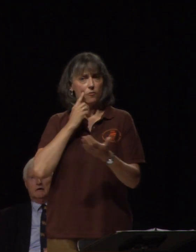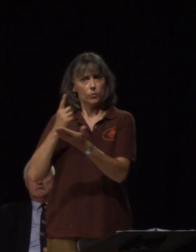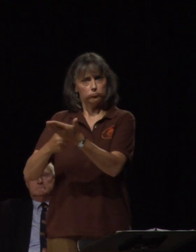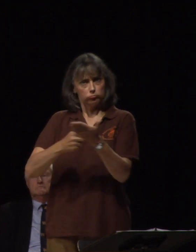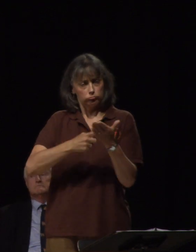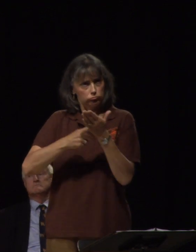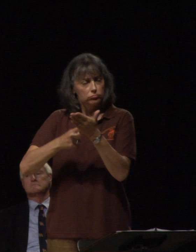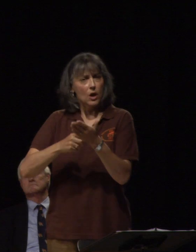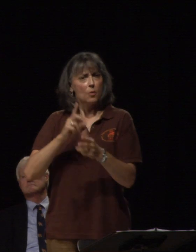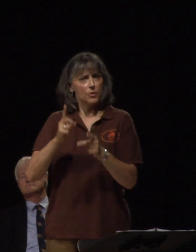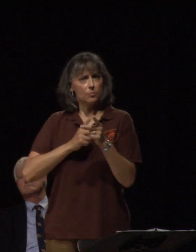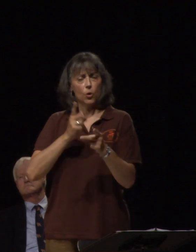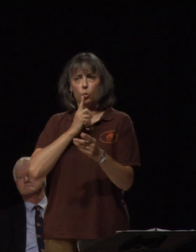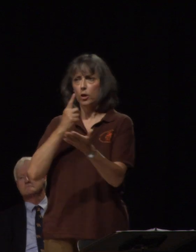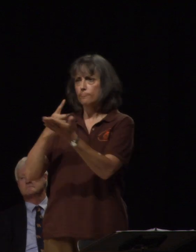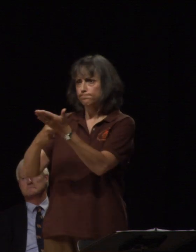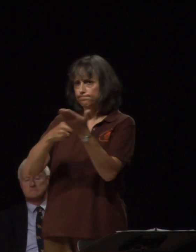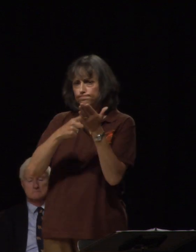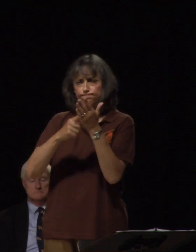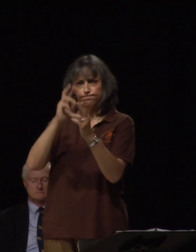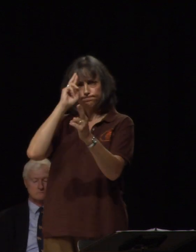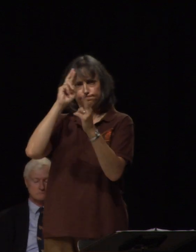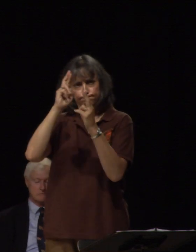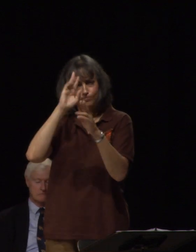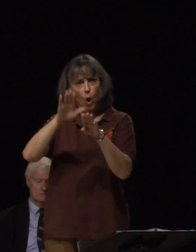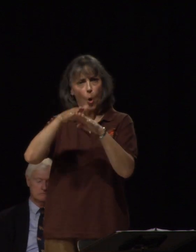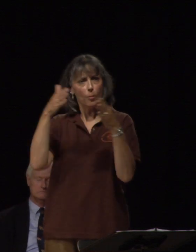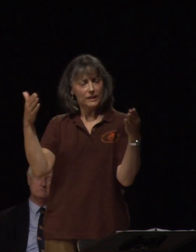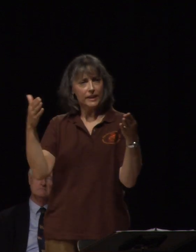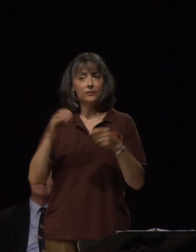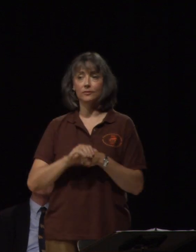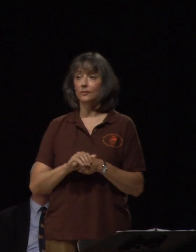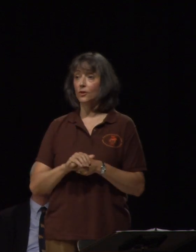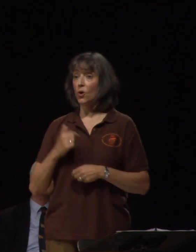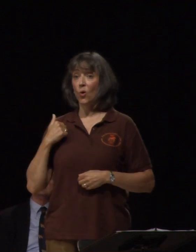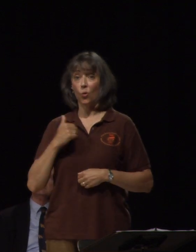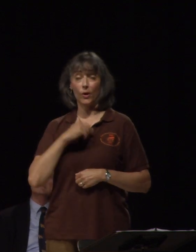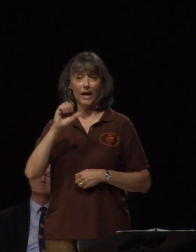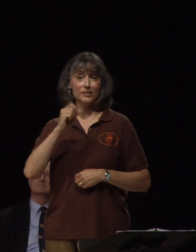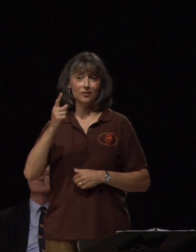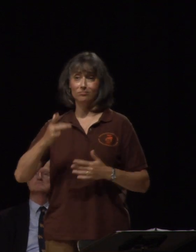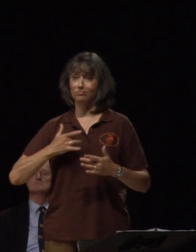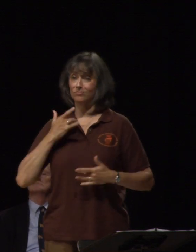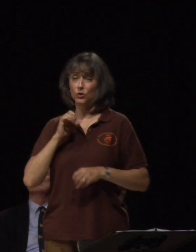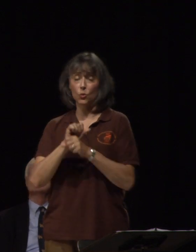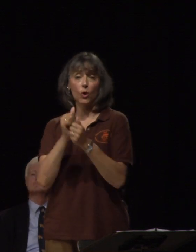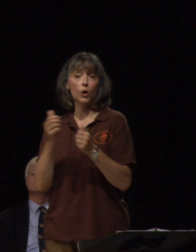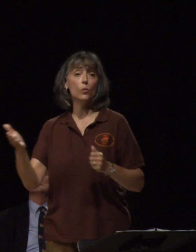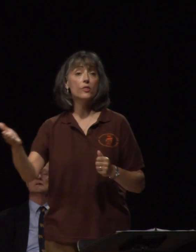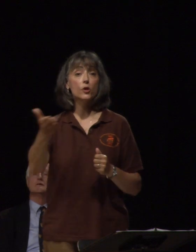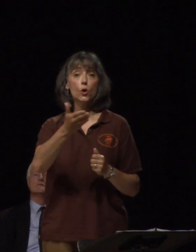WE AS AN ORGANIZATION ARE SO EXCITED TO WORK WITH ALL OF YOU. WE STRIVE EVERY DAY TO FORM A